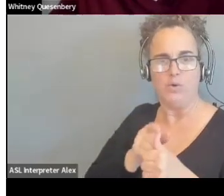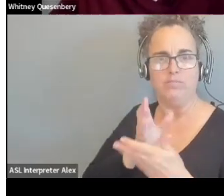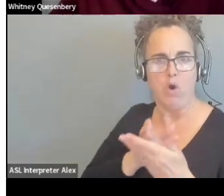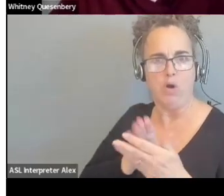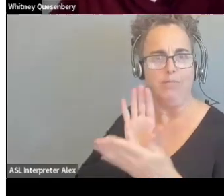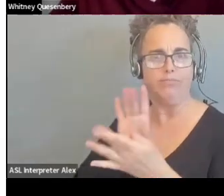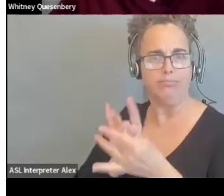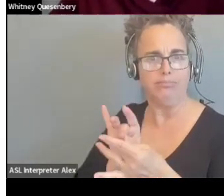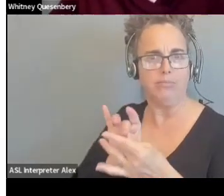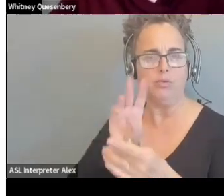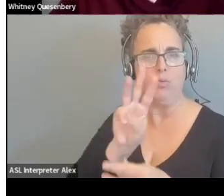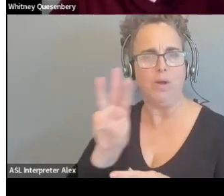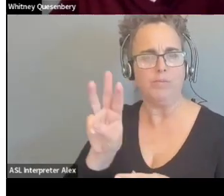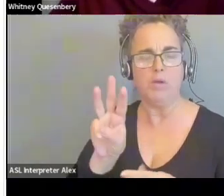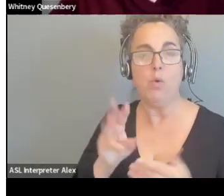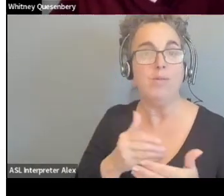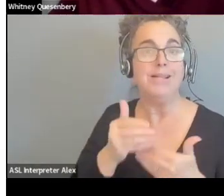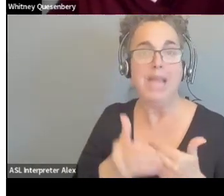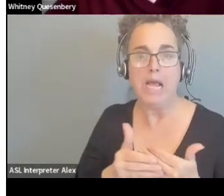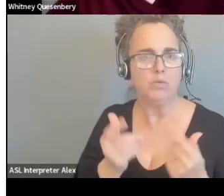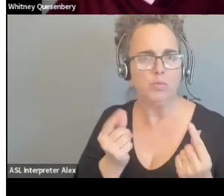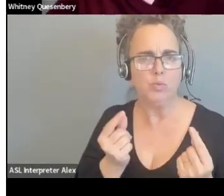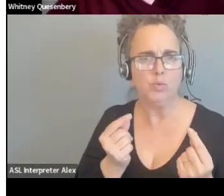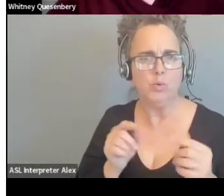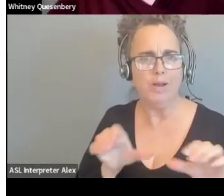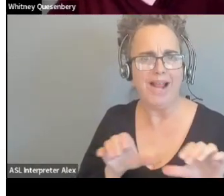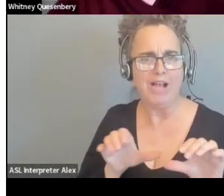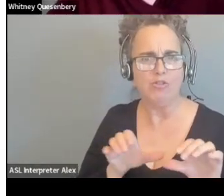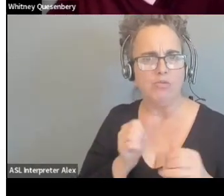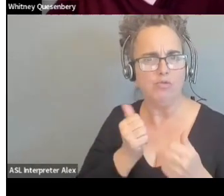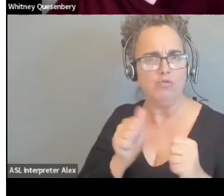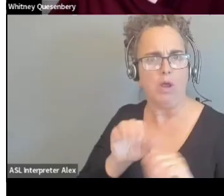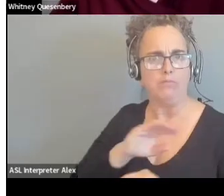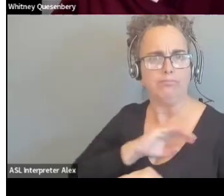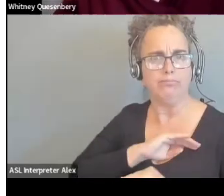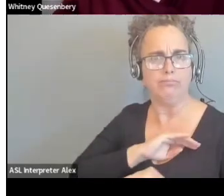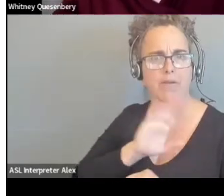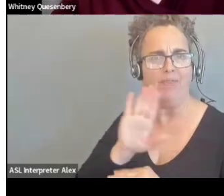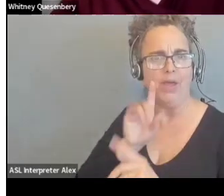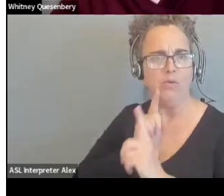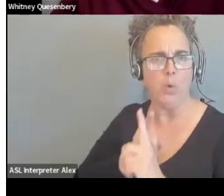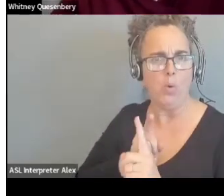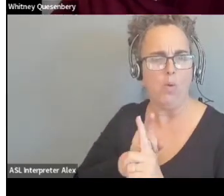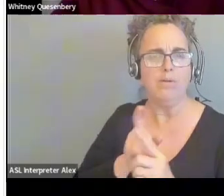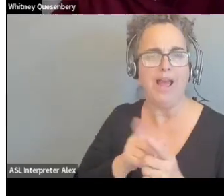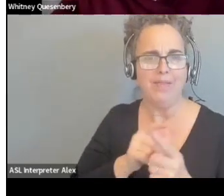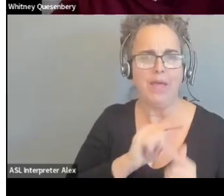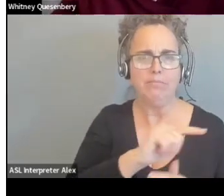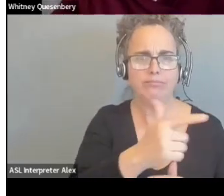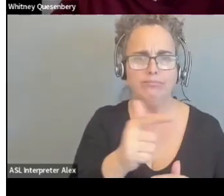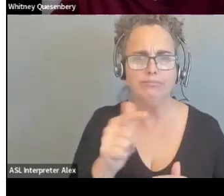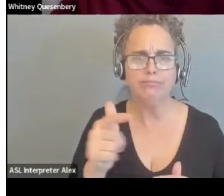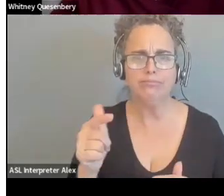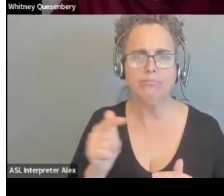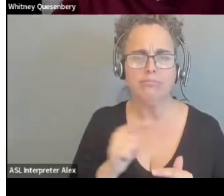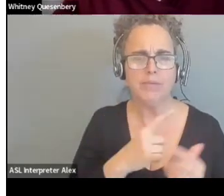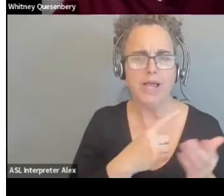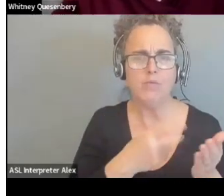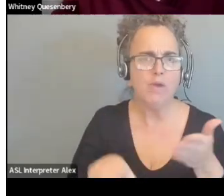What action will they take towards their own goal? And then you can review all of that, thinking about, who's getting